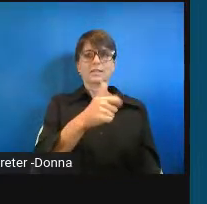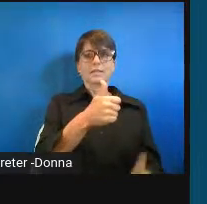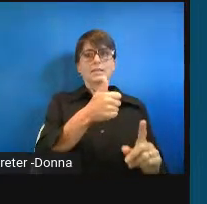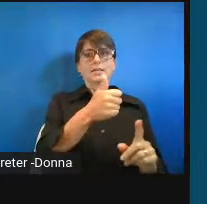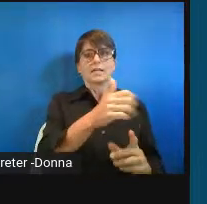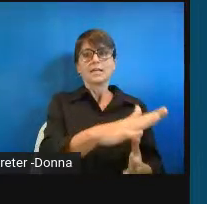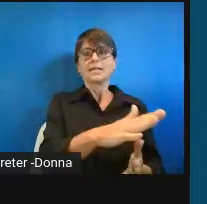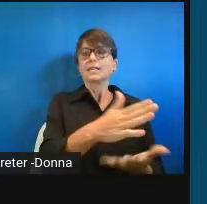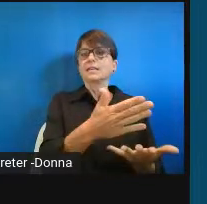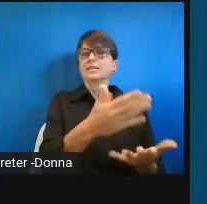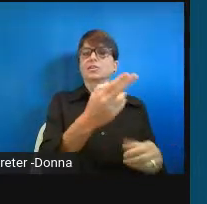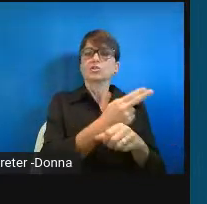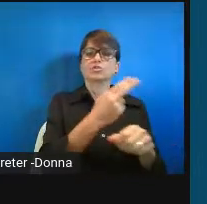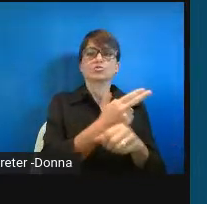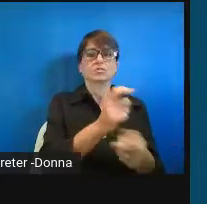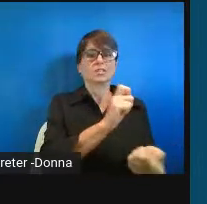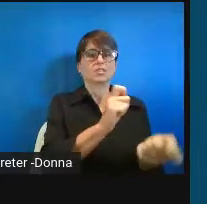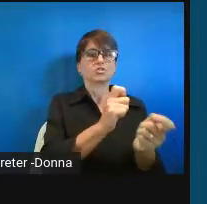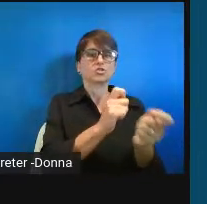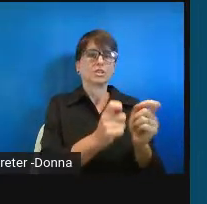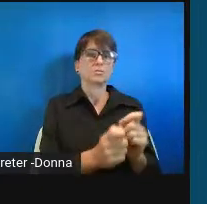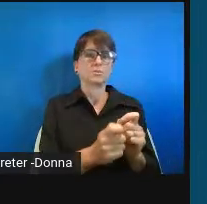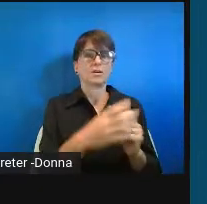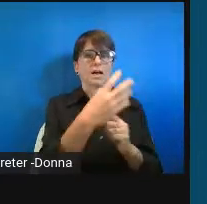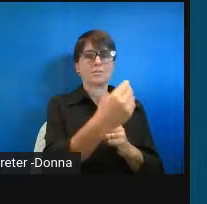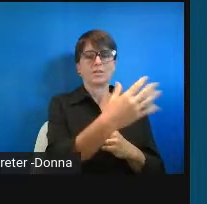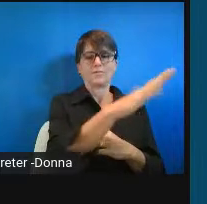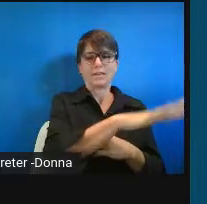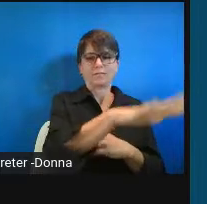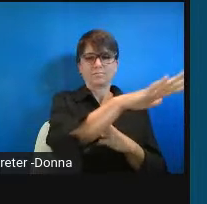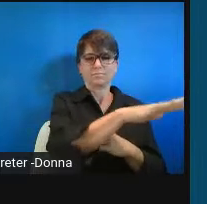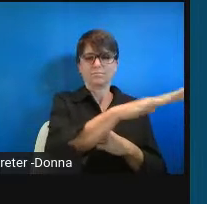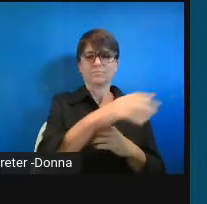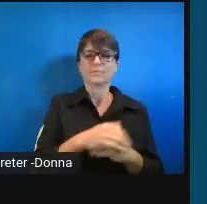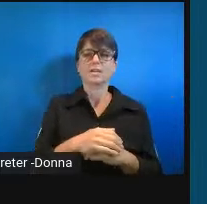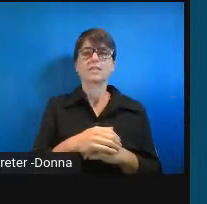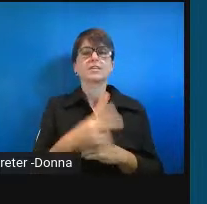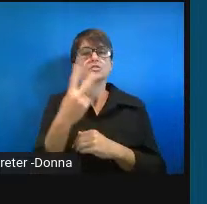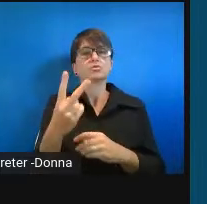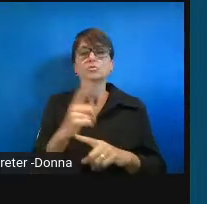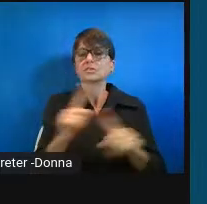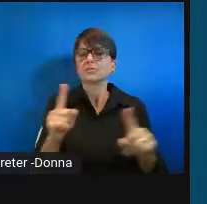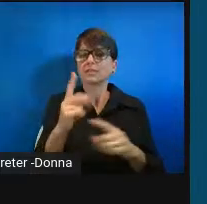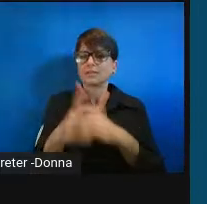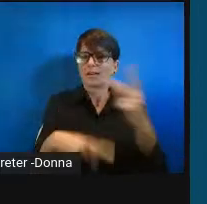used interchangeably but outside of that , therefore more specific reasons. There are 2 different types of captions that you can use.